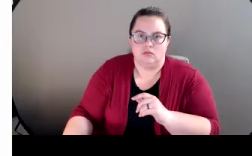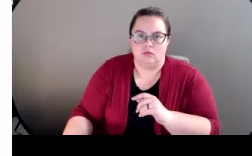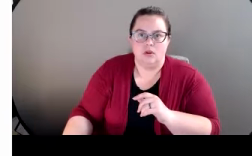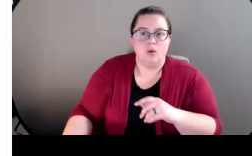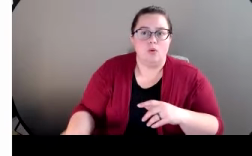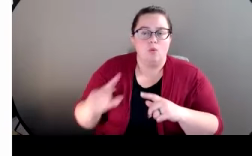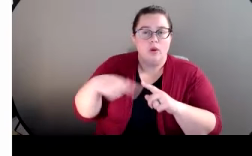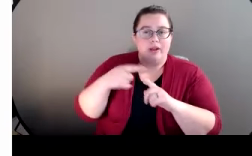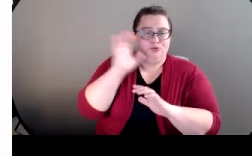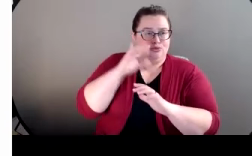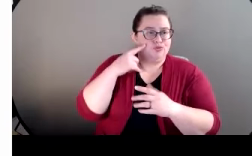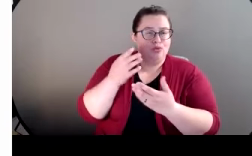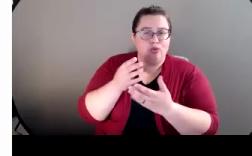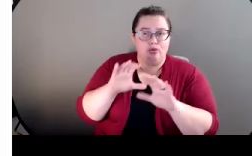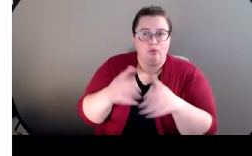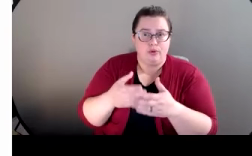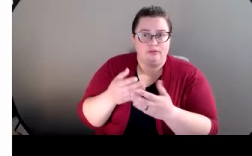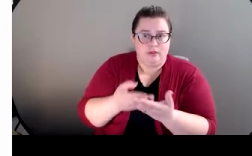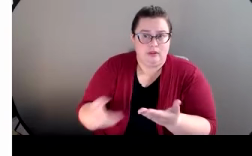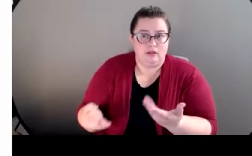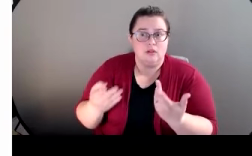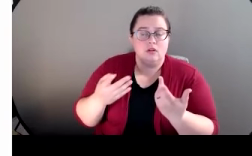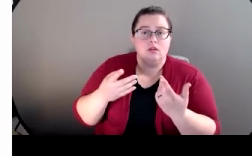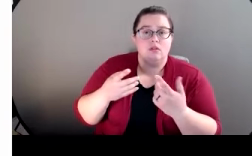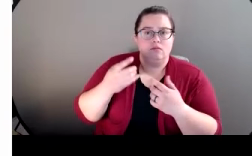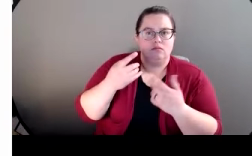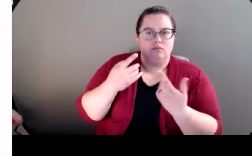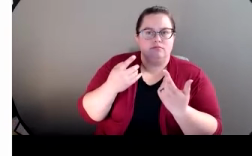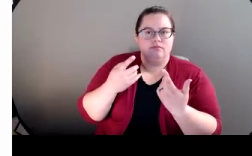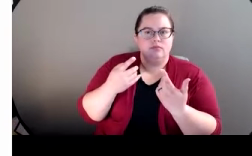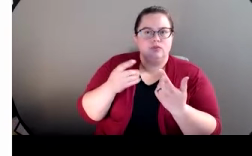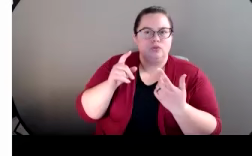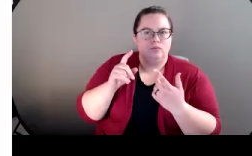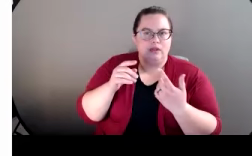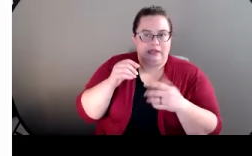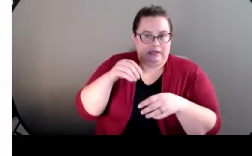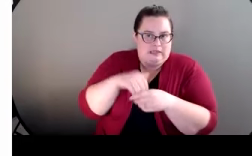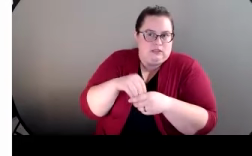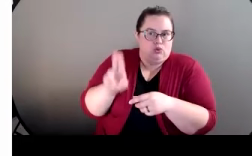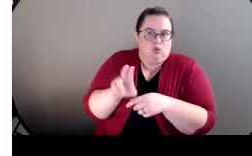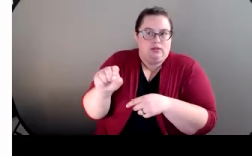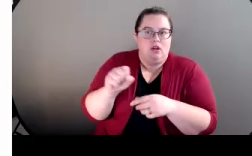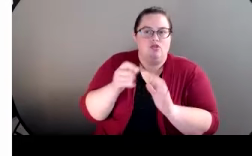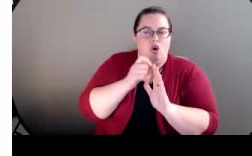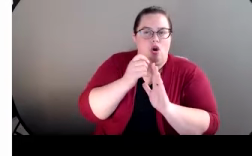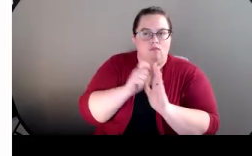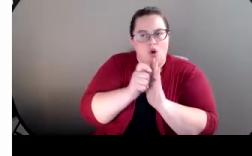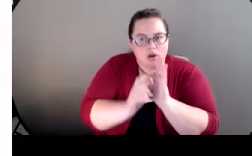So that's what the Creative Commons licenses are all about. And you're going to see the little, CC